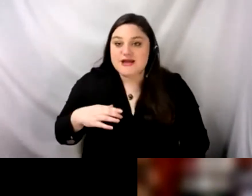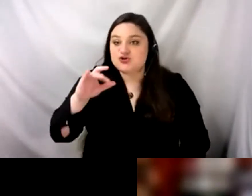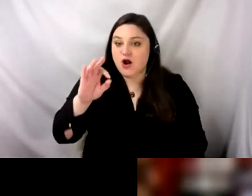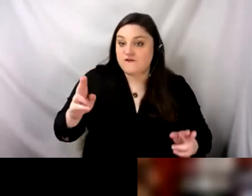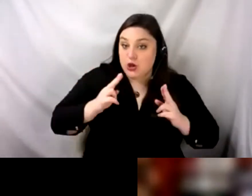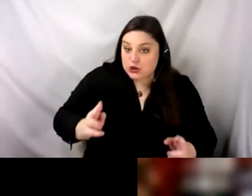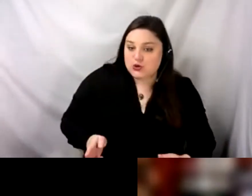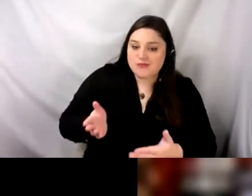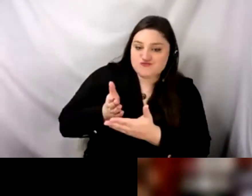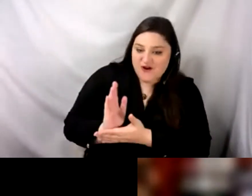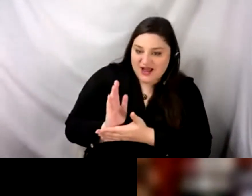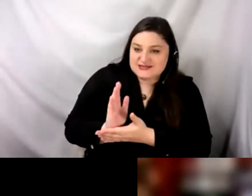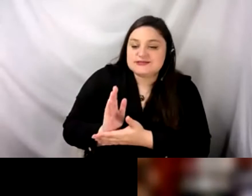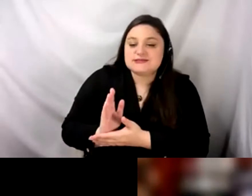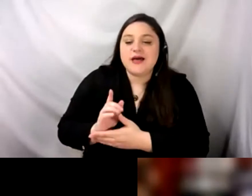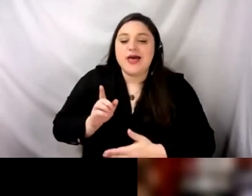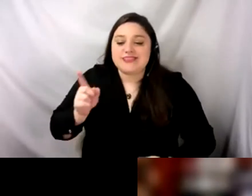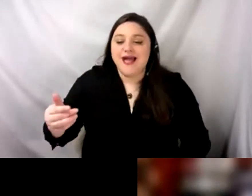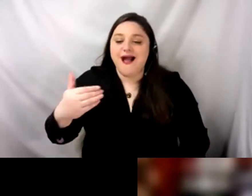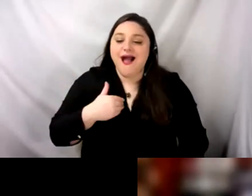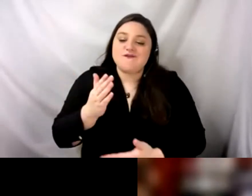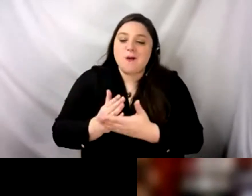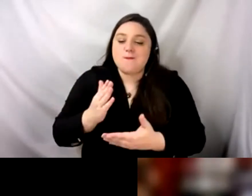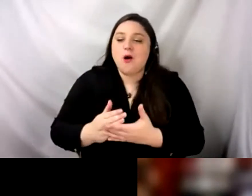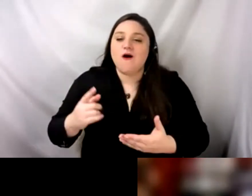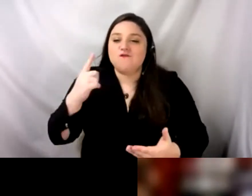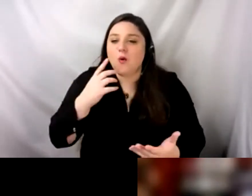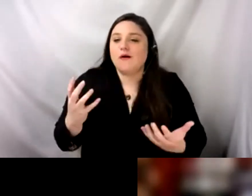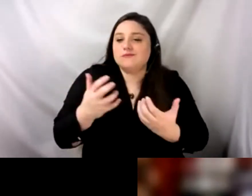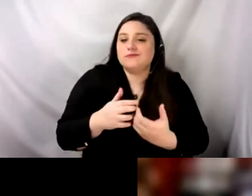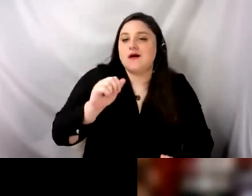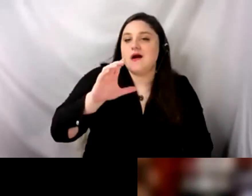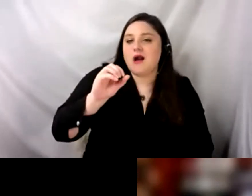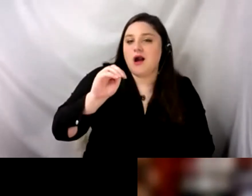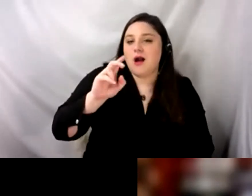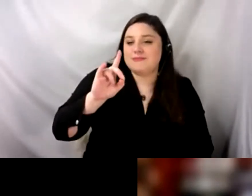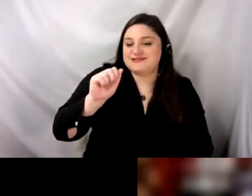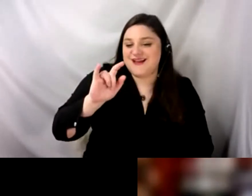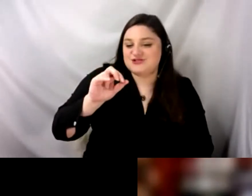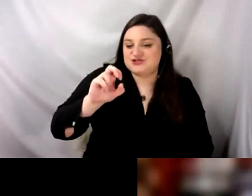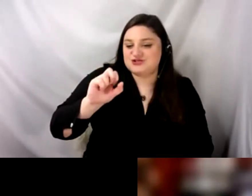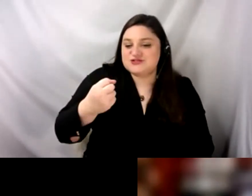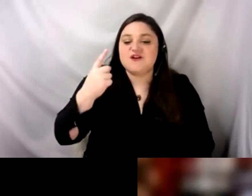Got it. I think Morgan had some follow up questions because there are some specific parts that